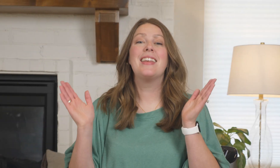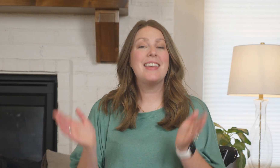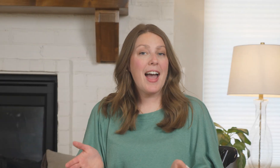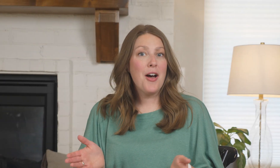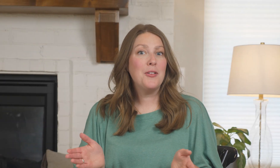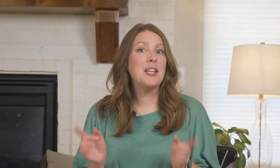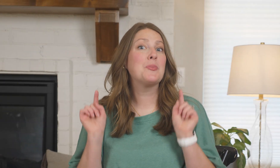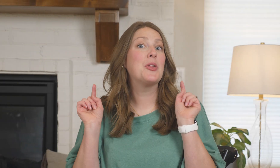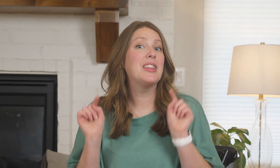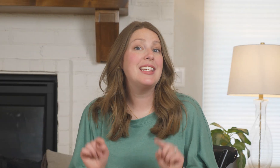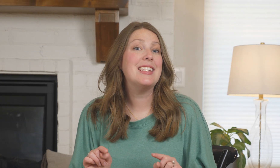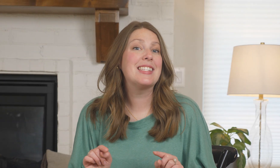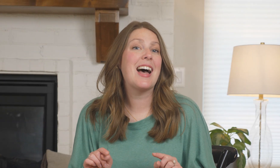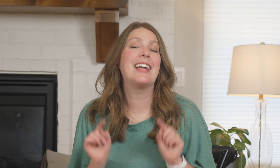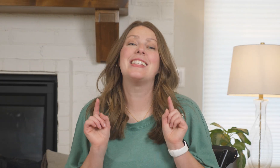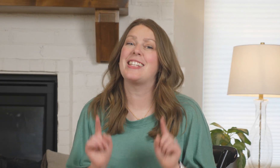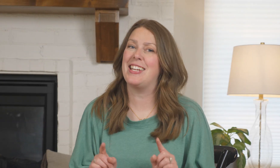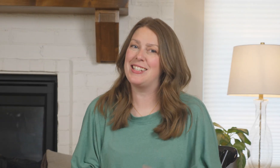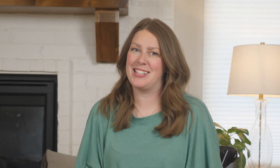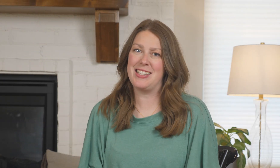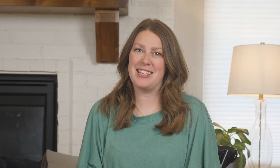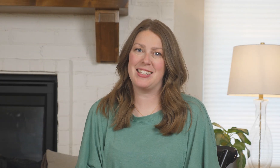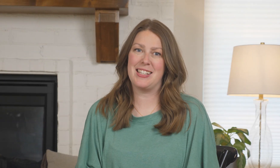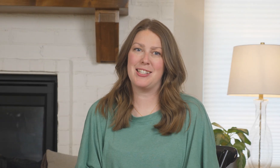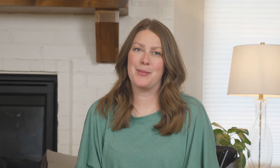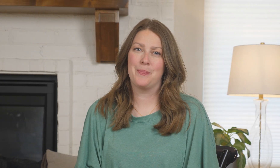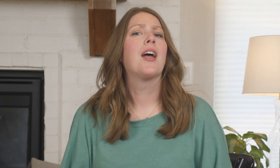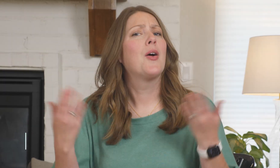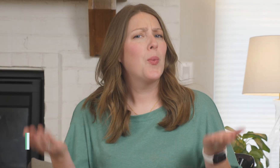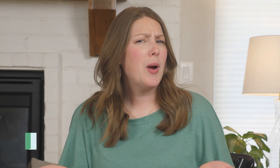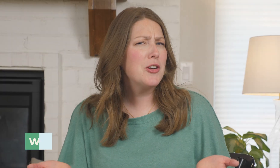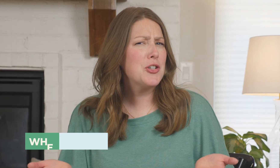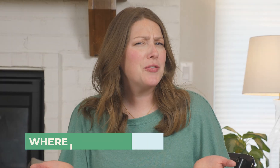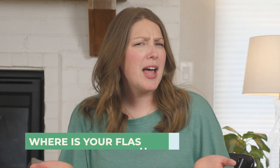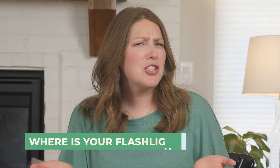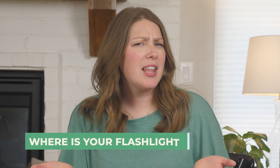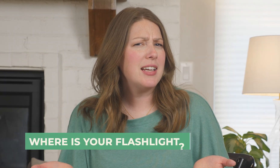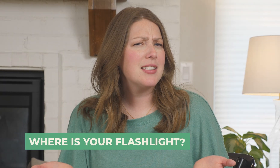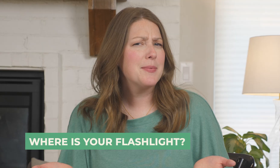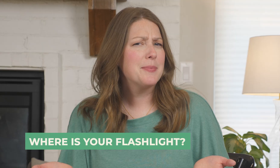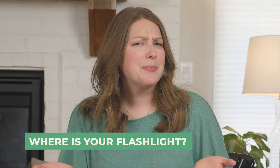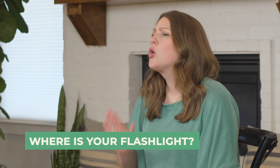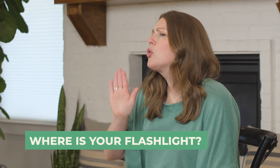Now let's put these signs into sentences. Where is your flashlight?